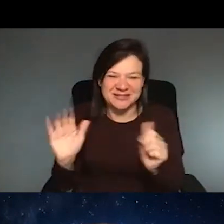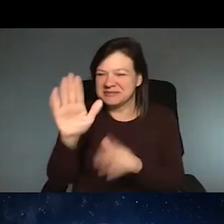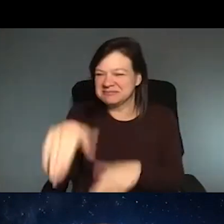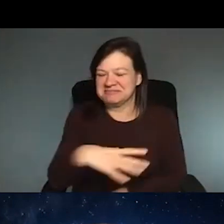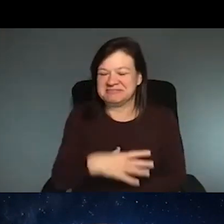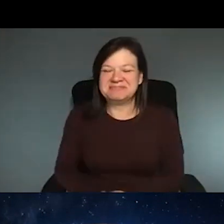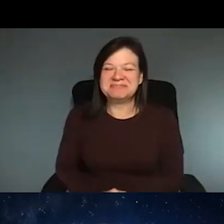TALKING FAST.